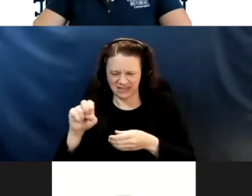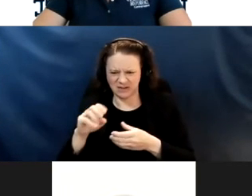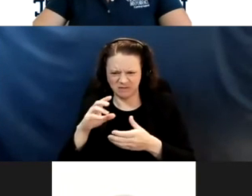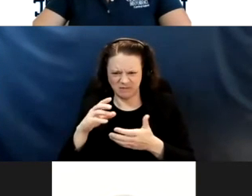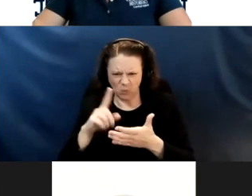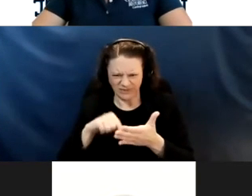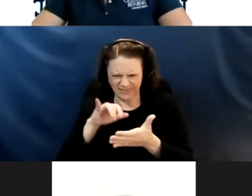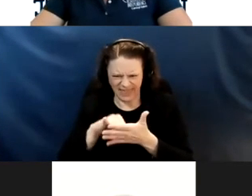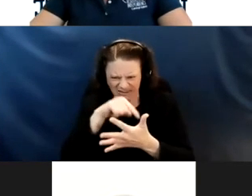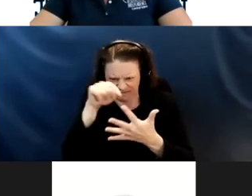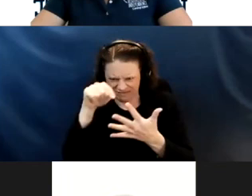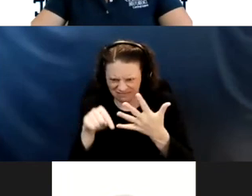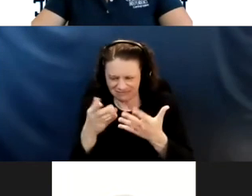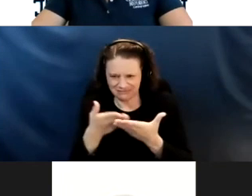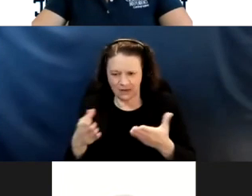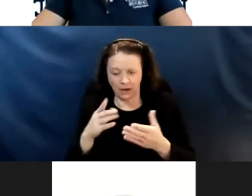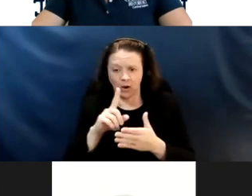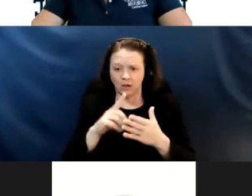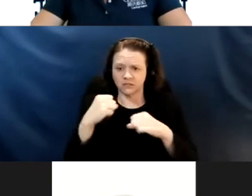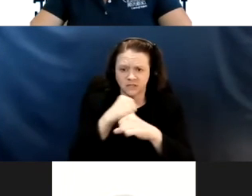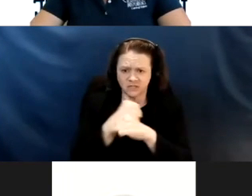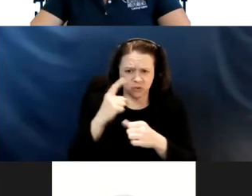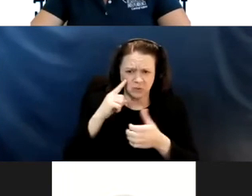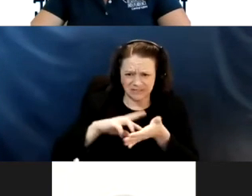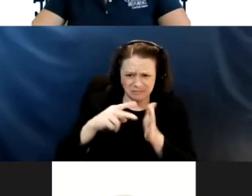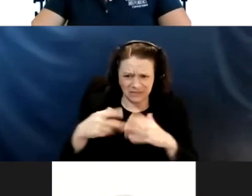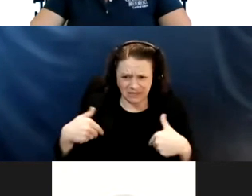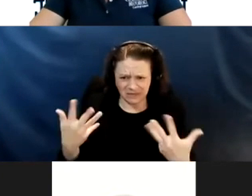or what the statistics mean. Sometimes that can be a little daunting.